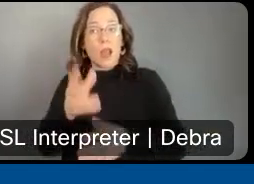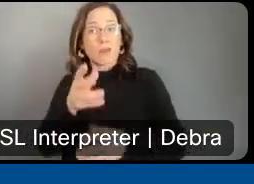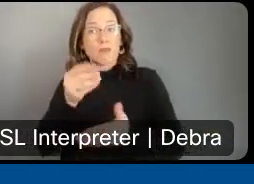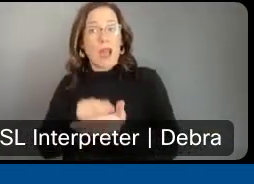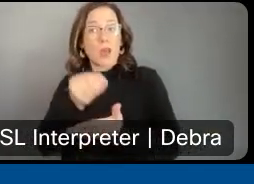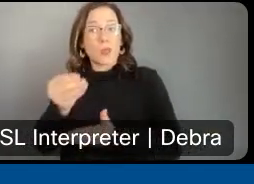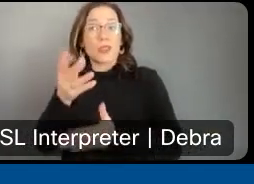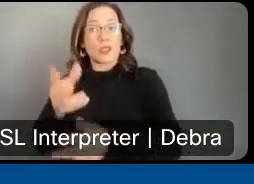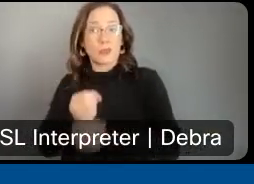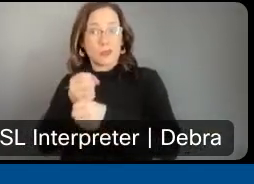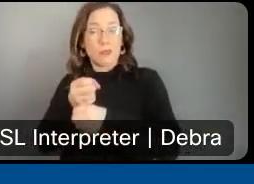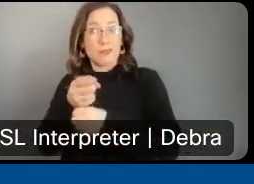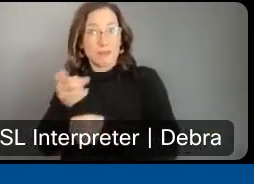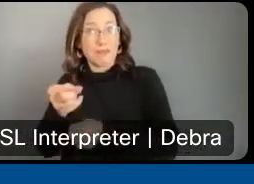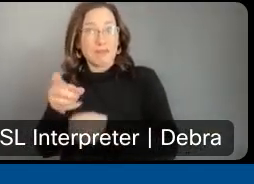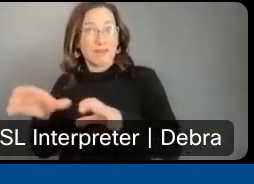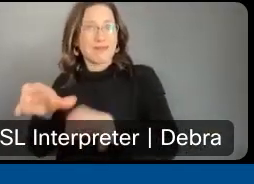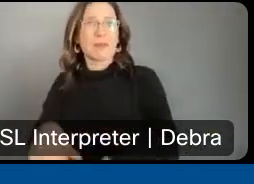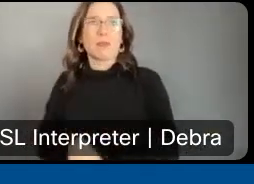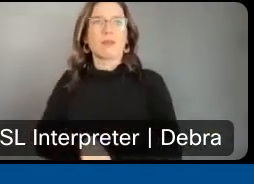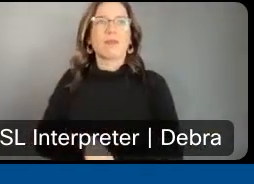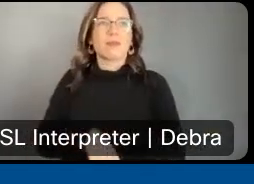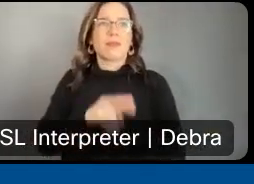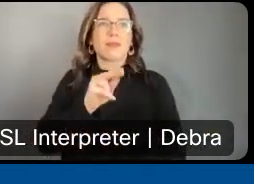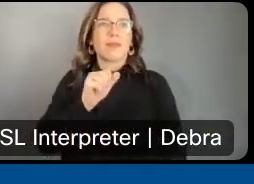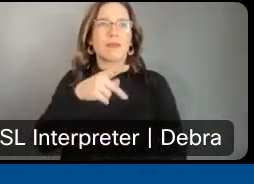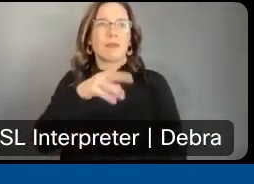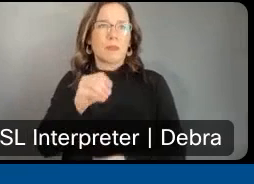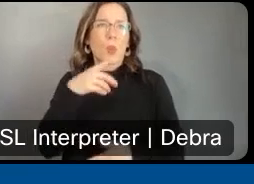Our good friends over at NASA have been very instrumental in providing